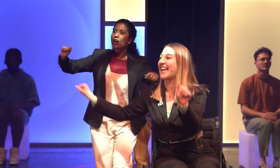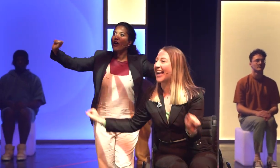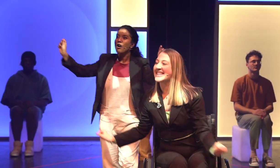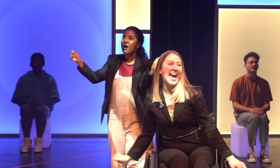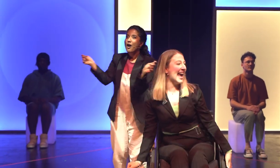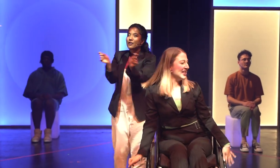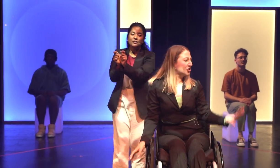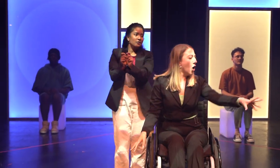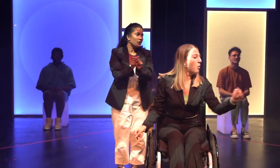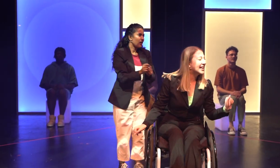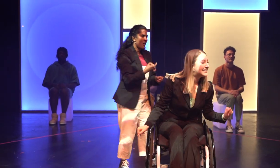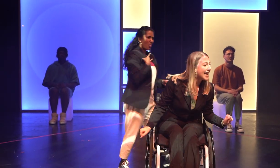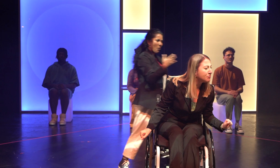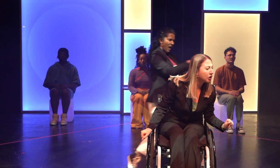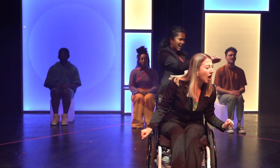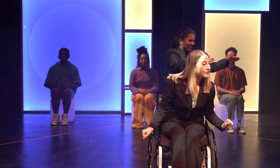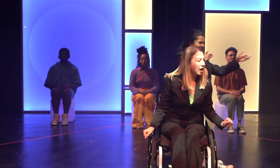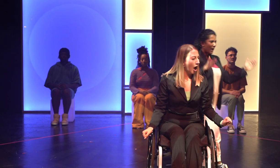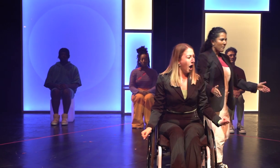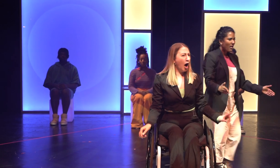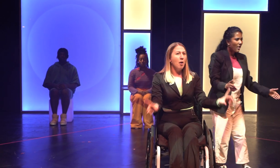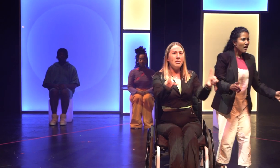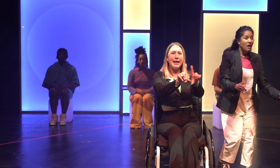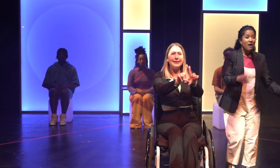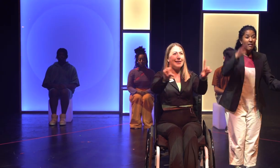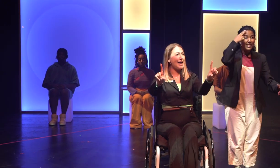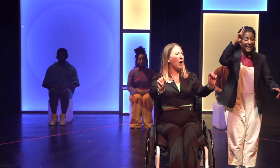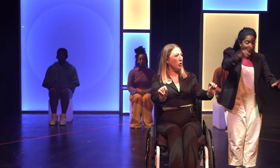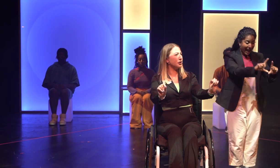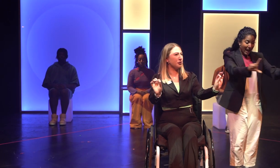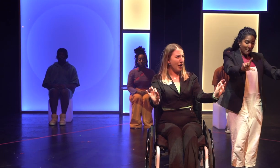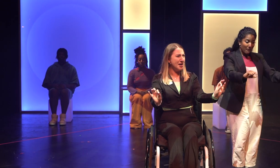The chandeliers, the satin curtains, white tablecloths, place name holders written